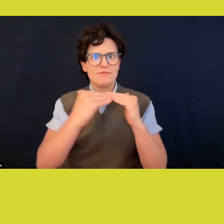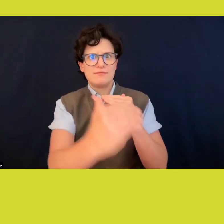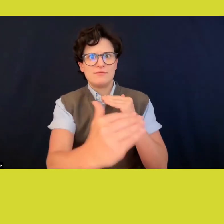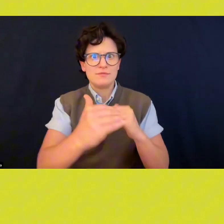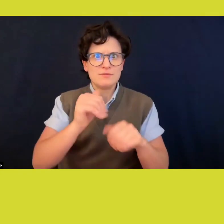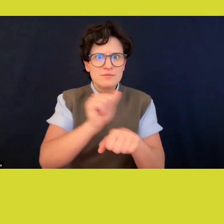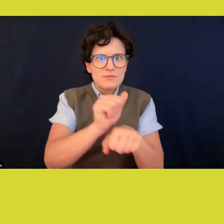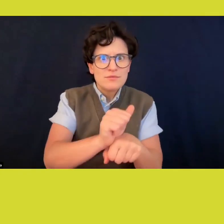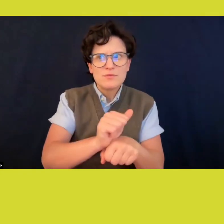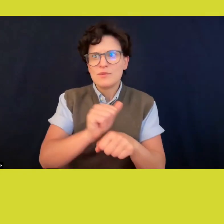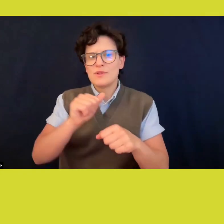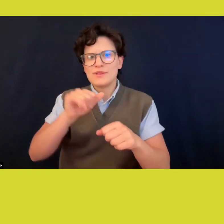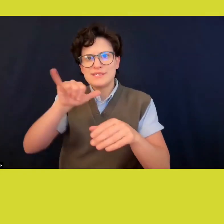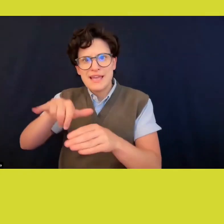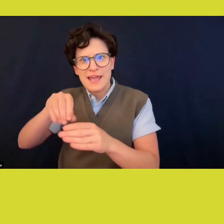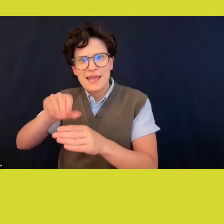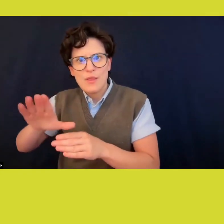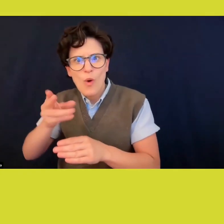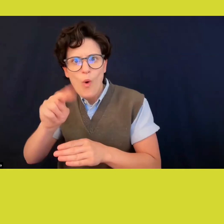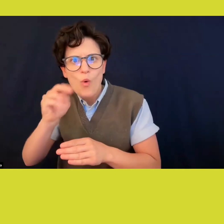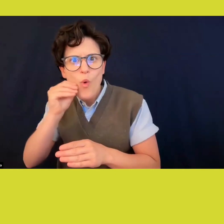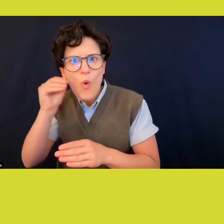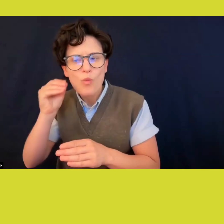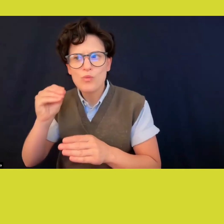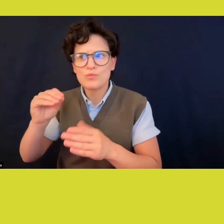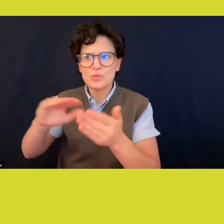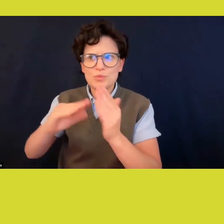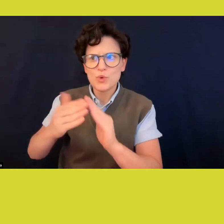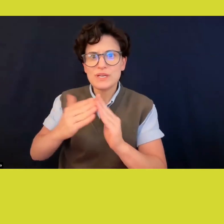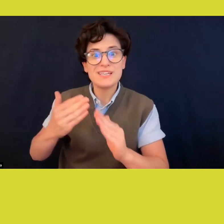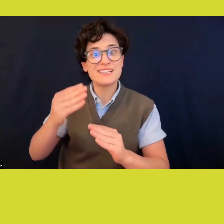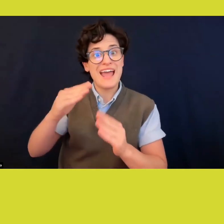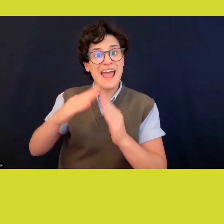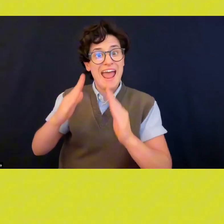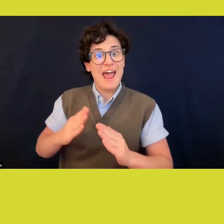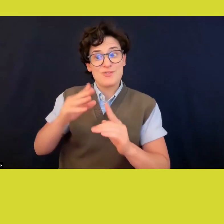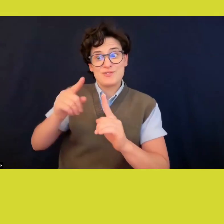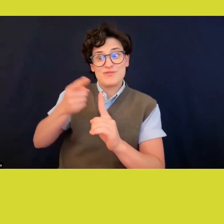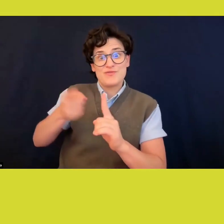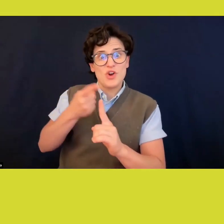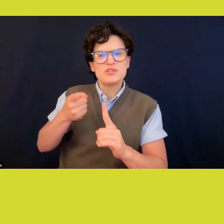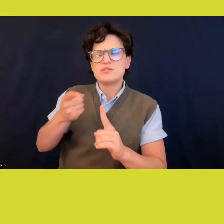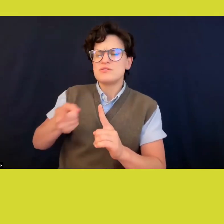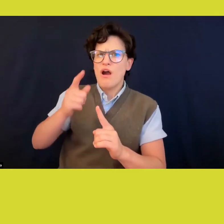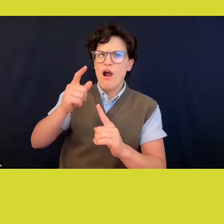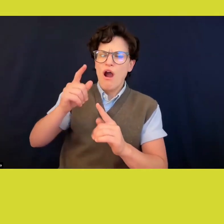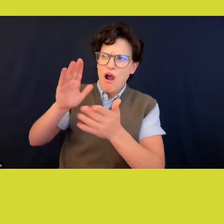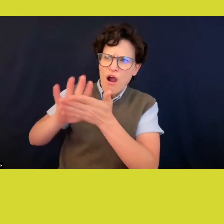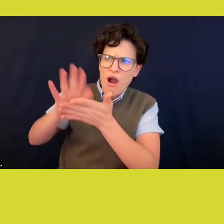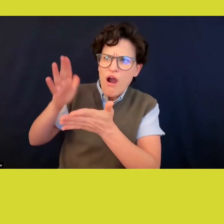While Housing First was championed for many years by one administration after another, by administrations